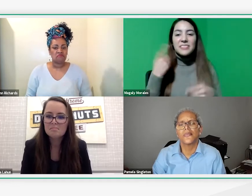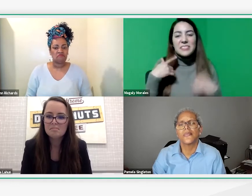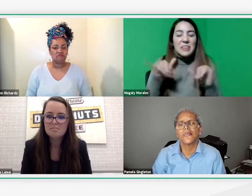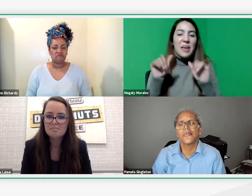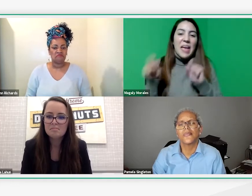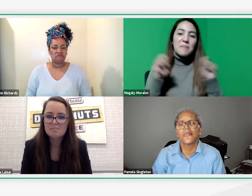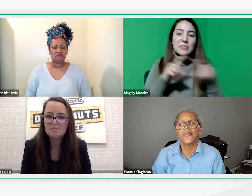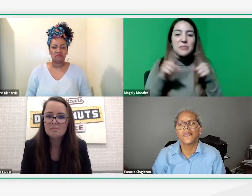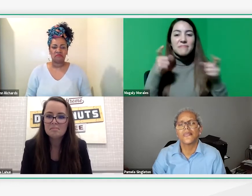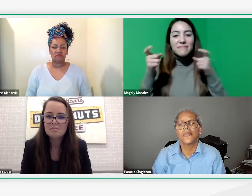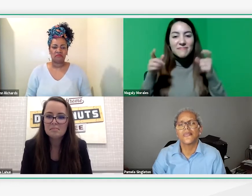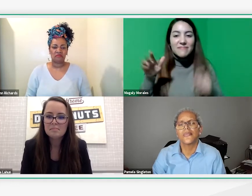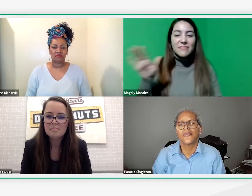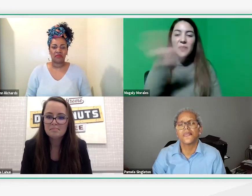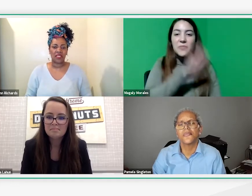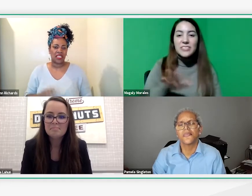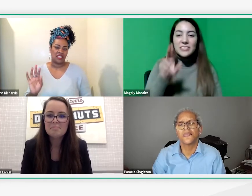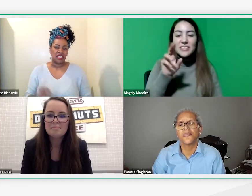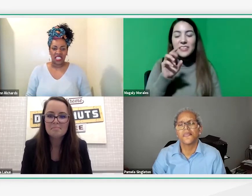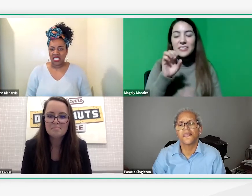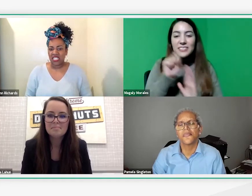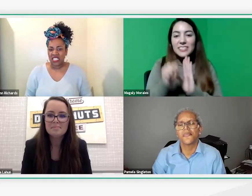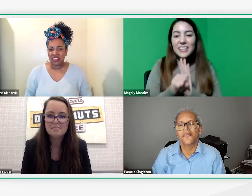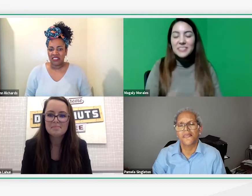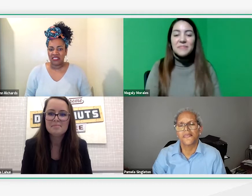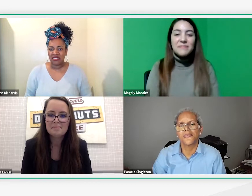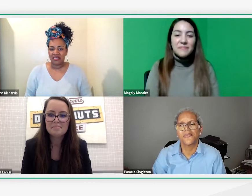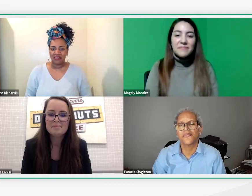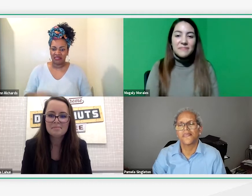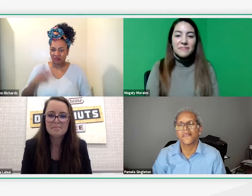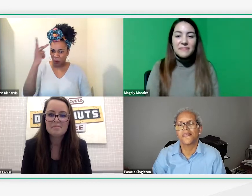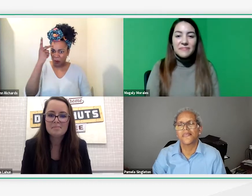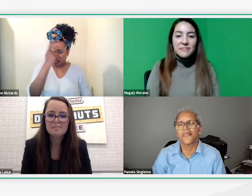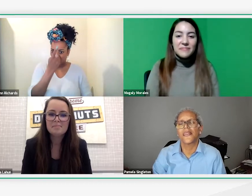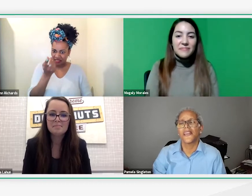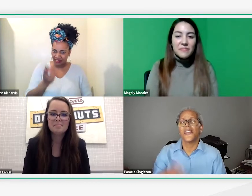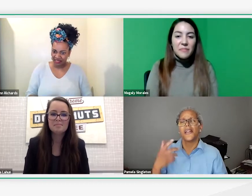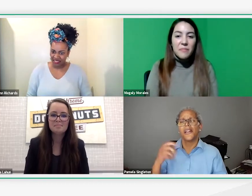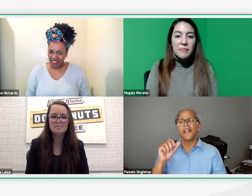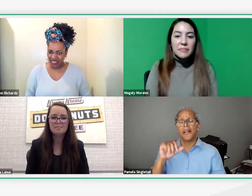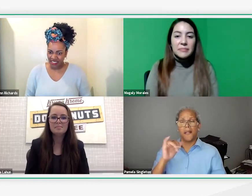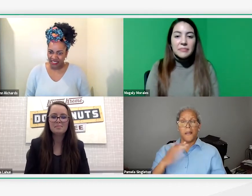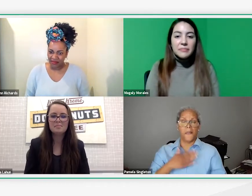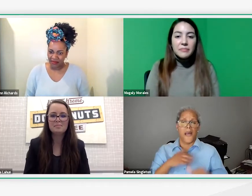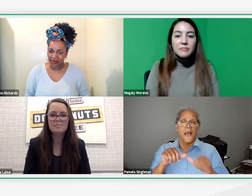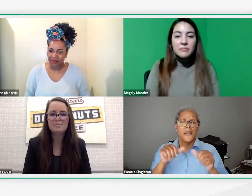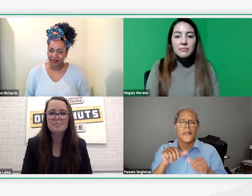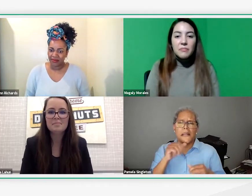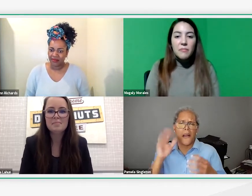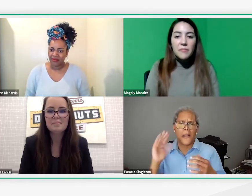I'd say my workload is about average. I'm able to manage all of my states pretty well.\N>>ROXANN RICHARDS: And Pamela, what about you?